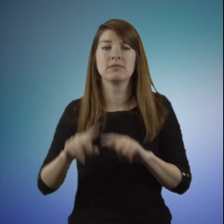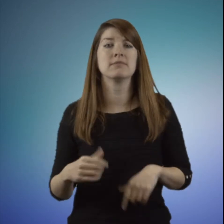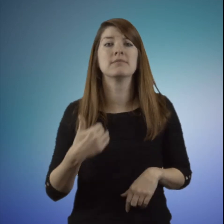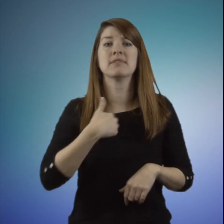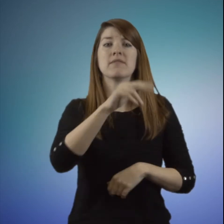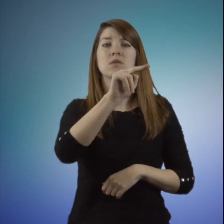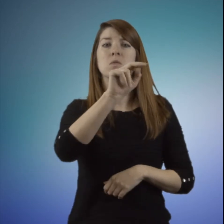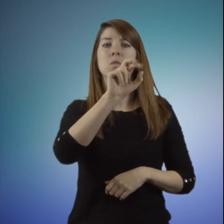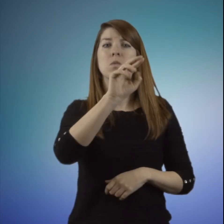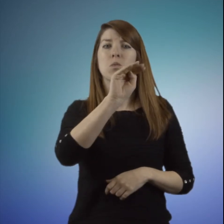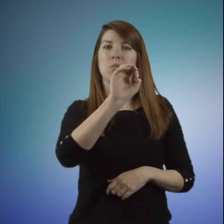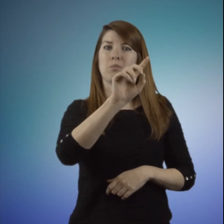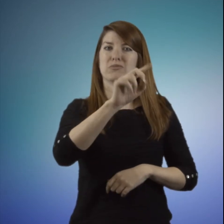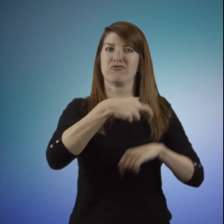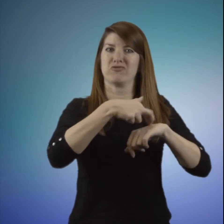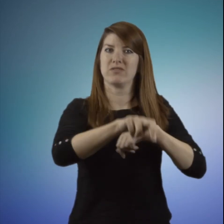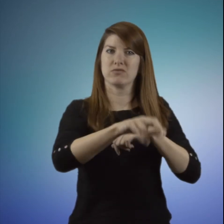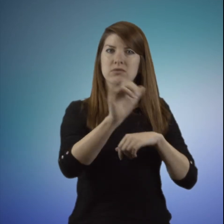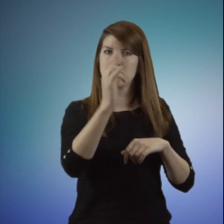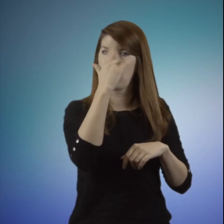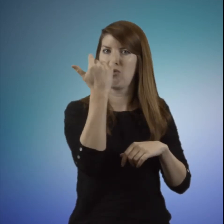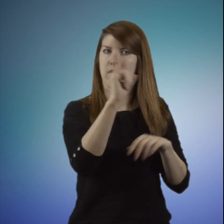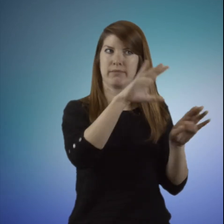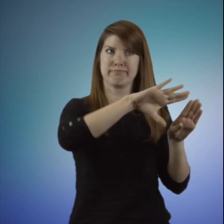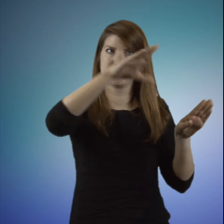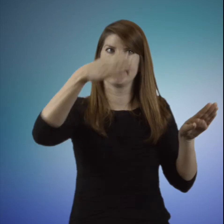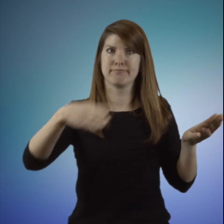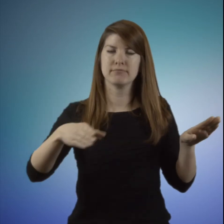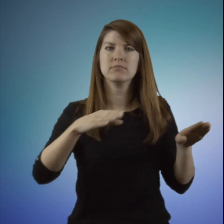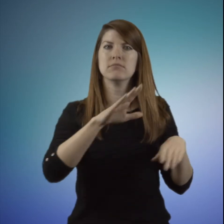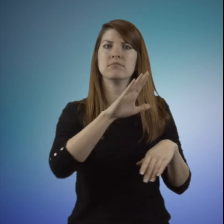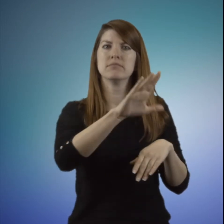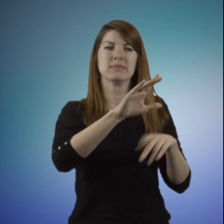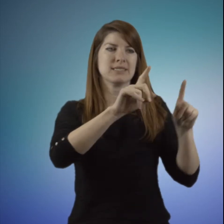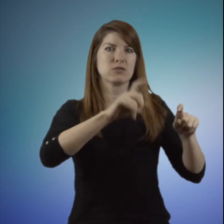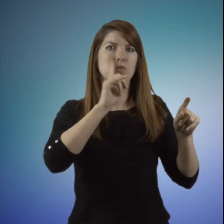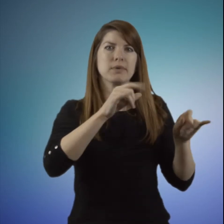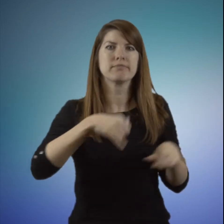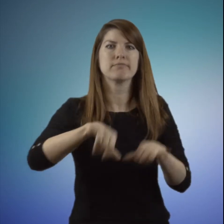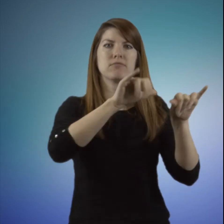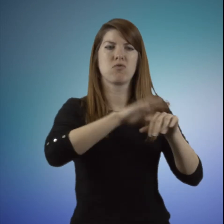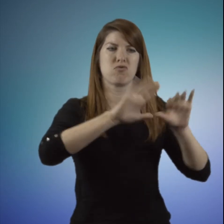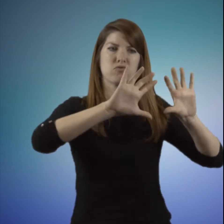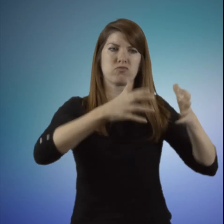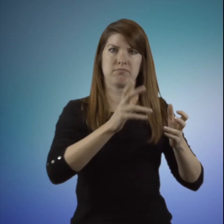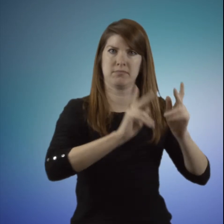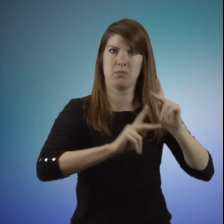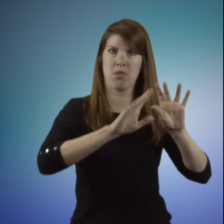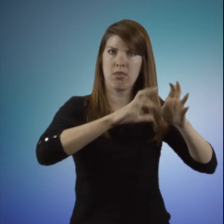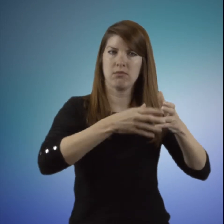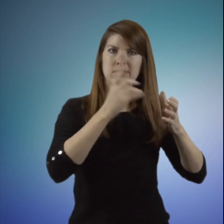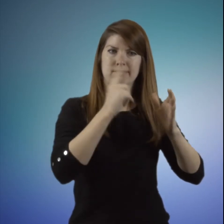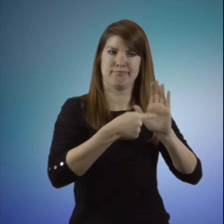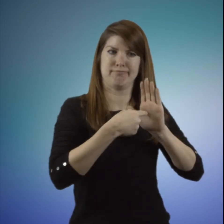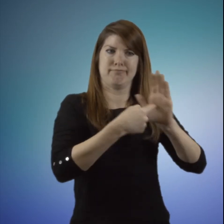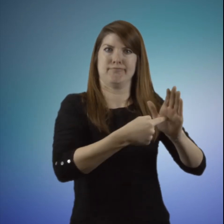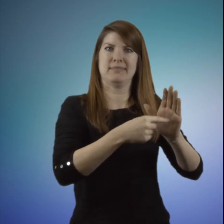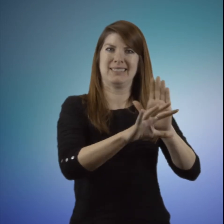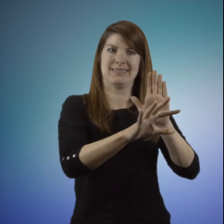to have the test score standardized on a group of individuals that represent a sample of typical people in a classroom.